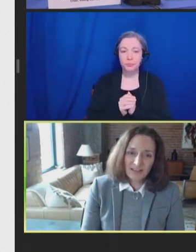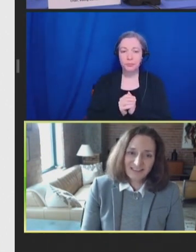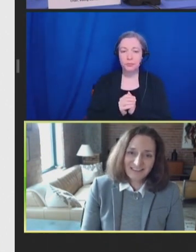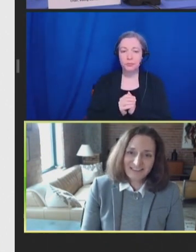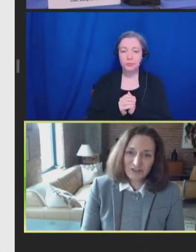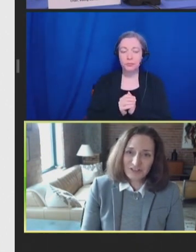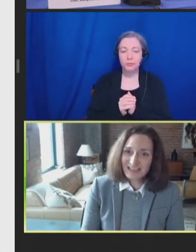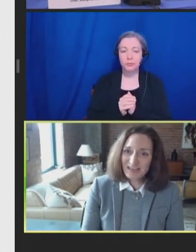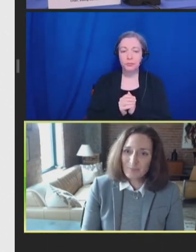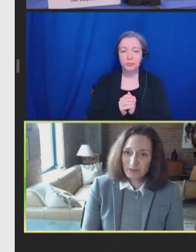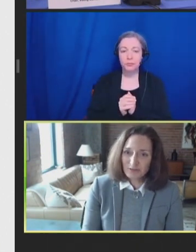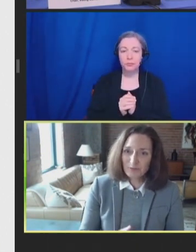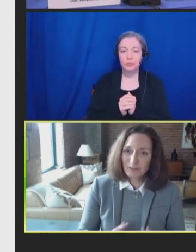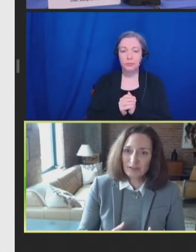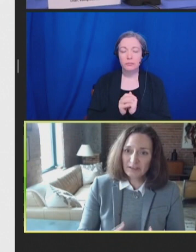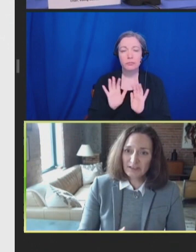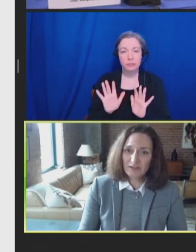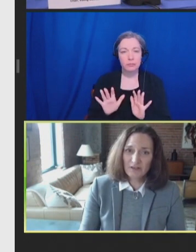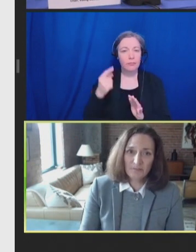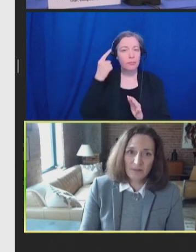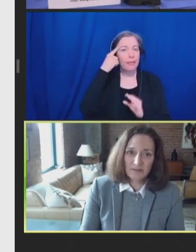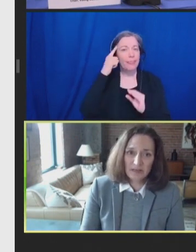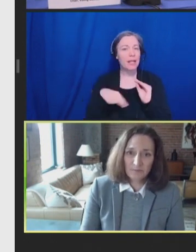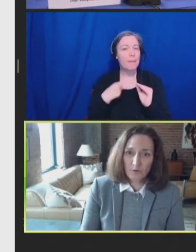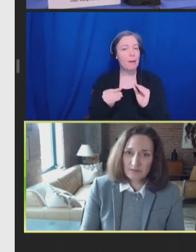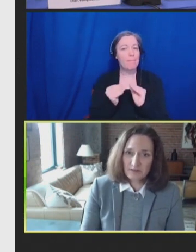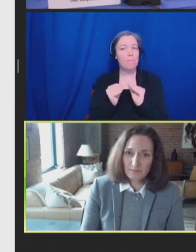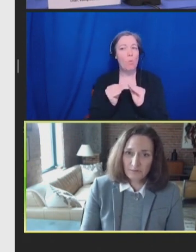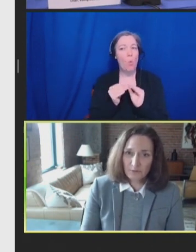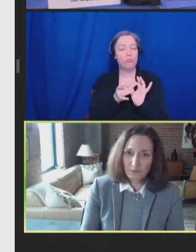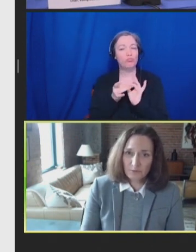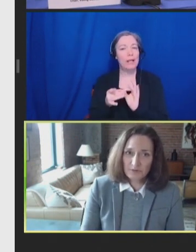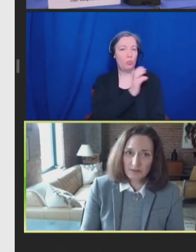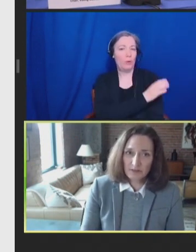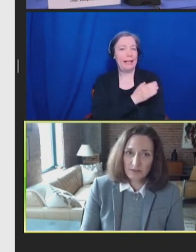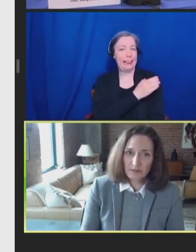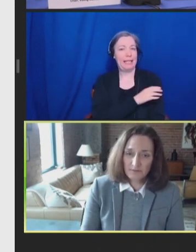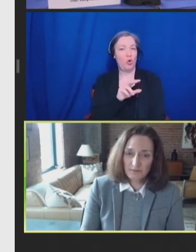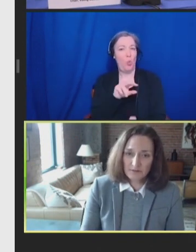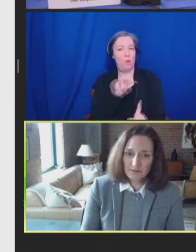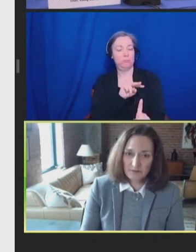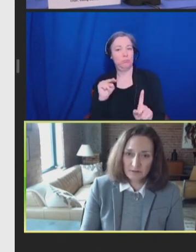So, just thinking about this from the clinical standpoint for those infants